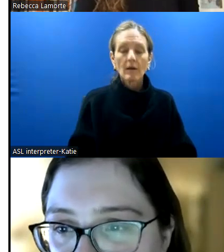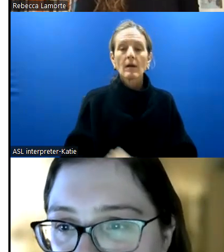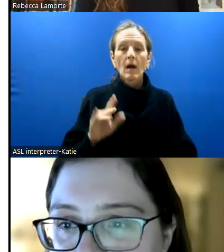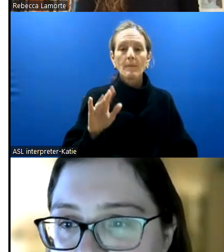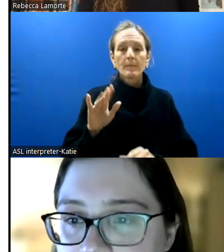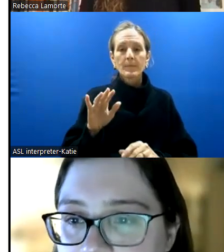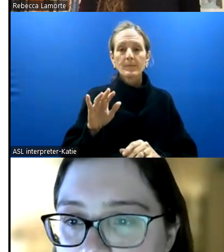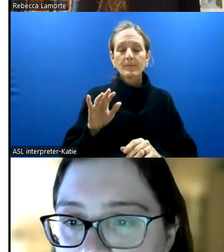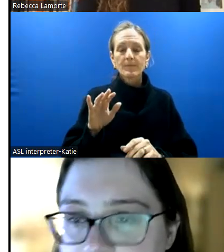My name's Christie.